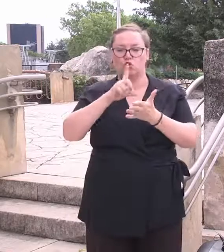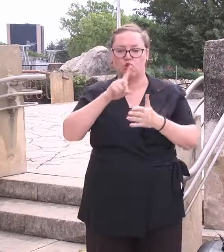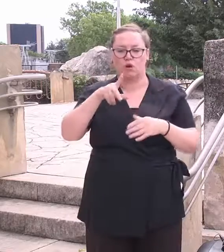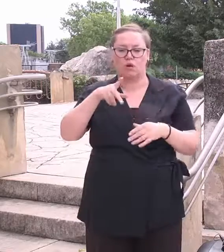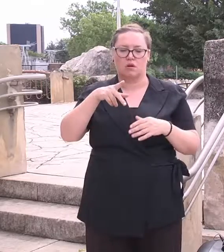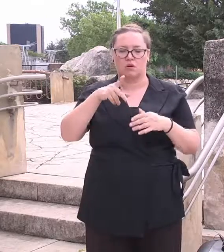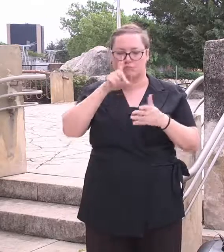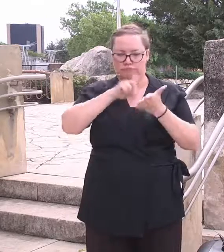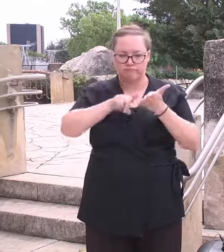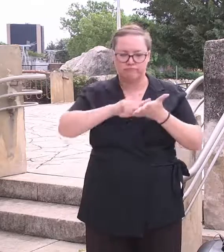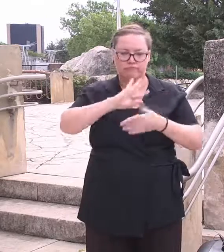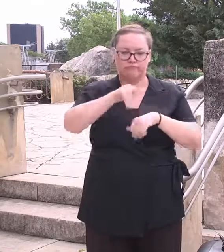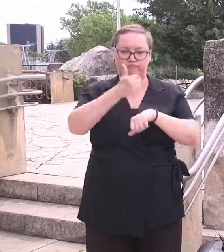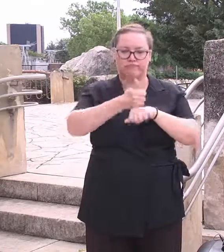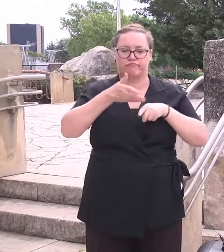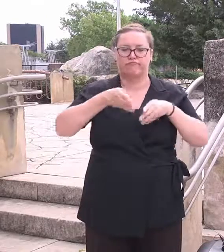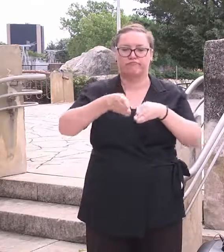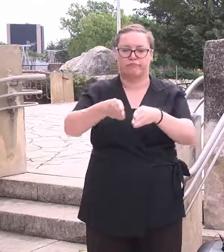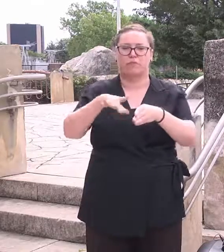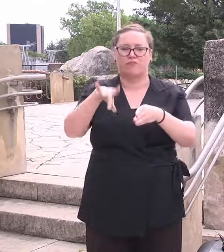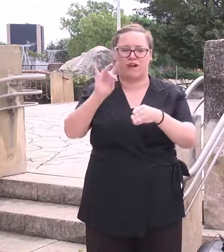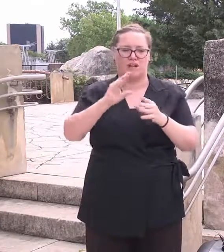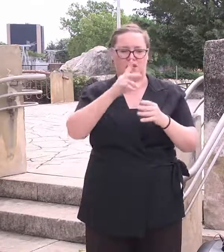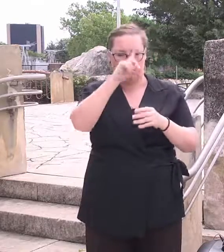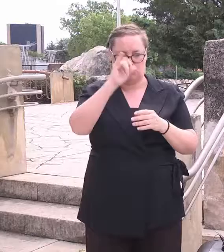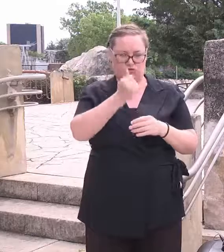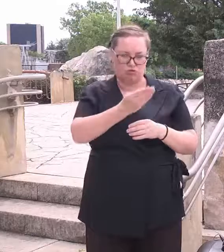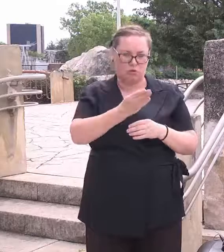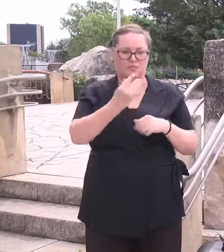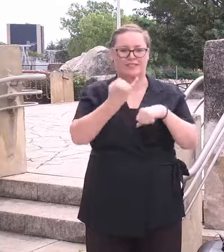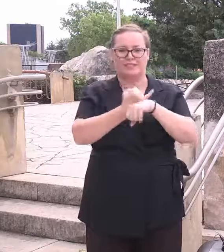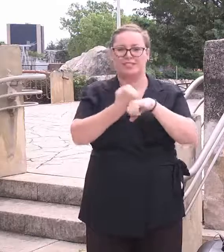comes to providing internships and summer jobs in this community and they're here with us today but